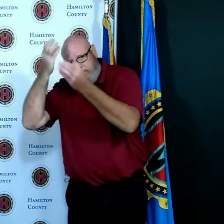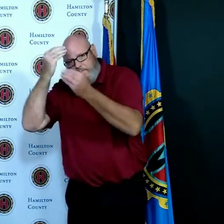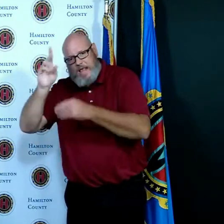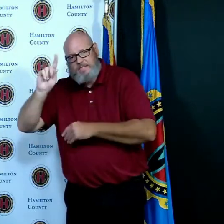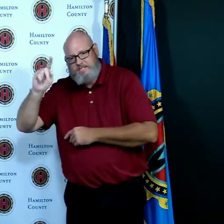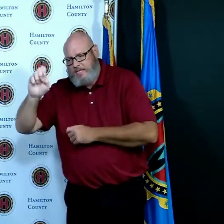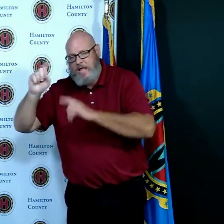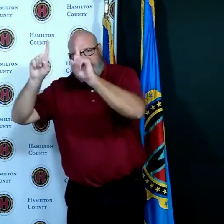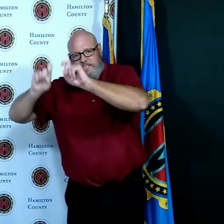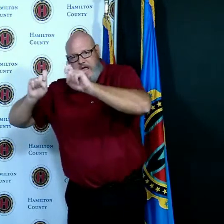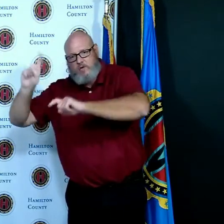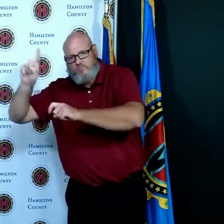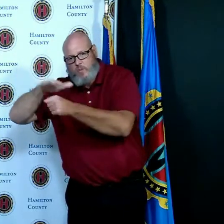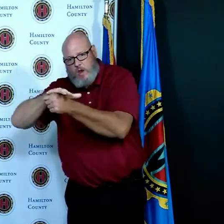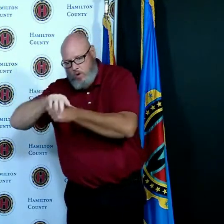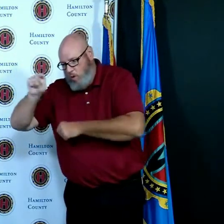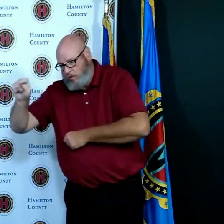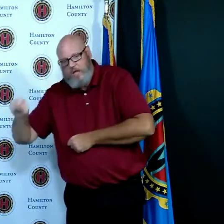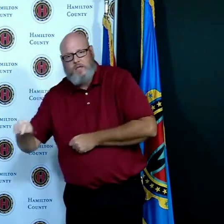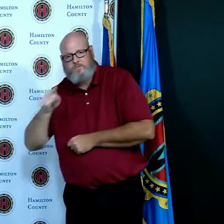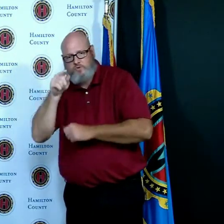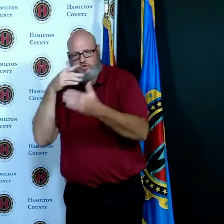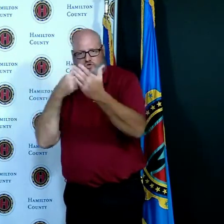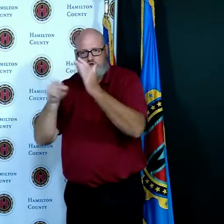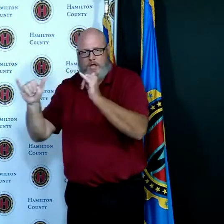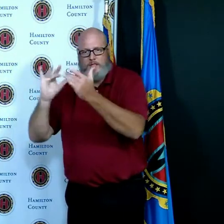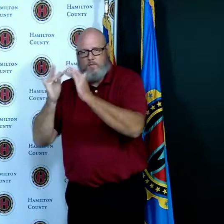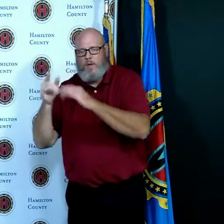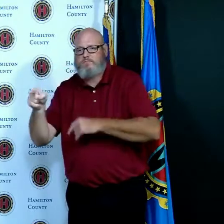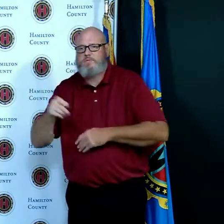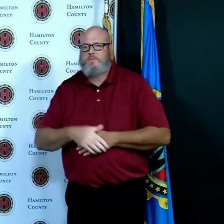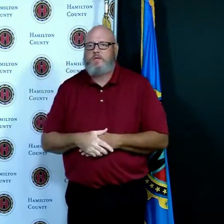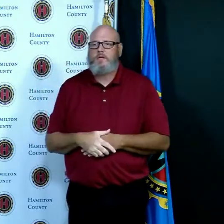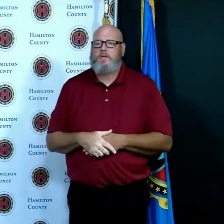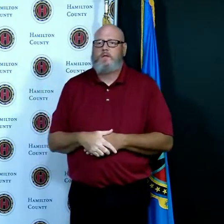put that into a prioritization queue and you should be contacted within